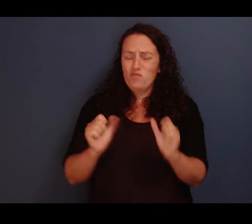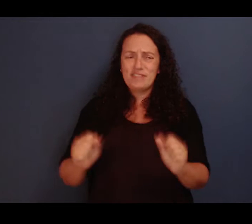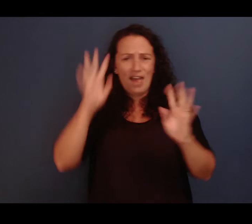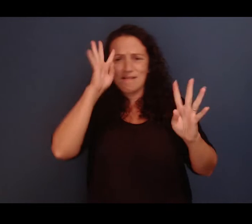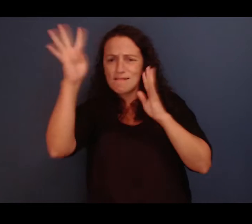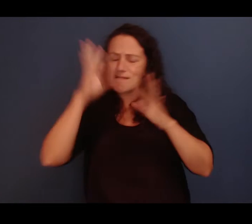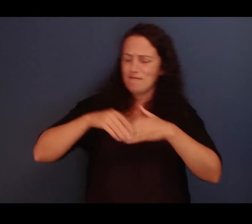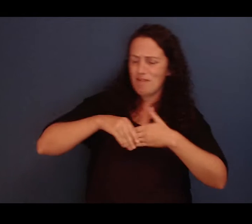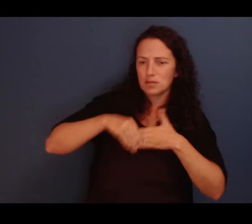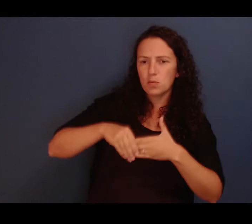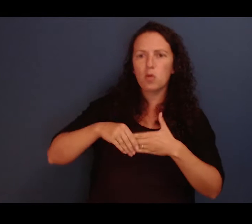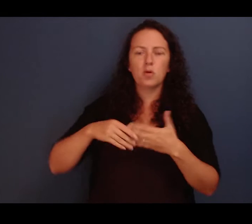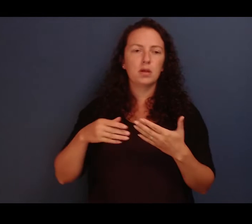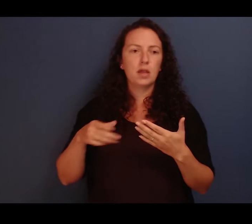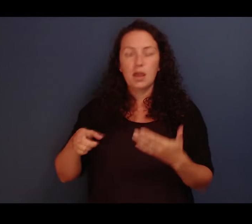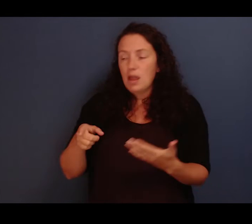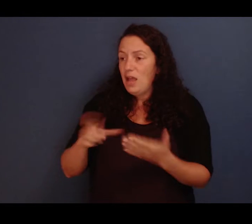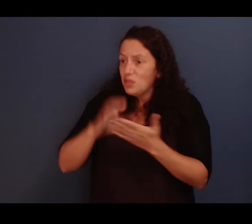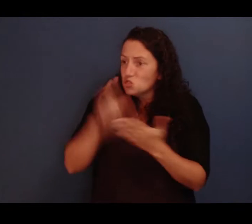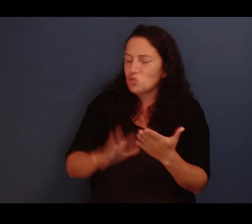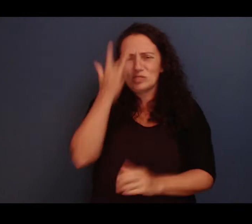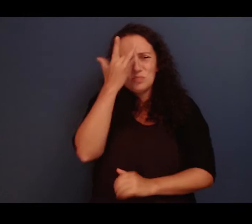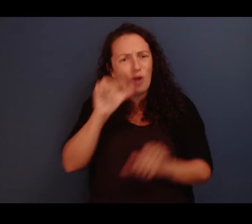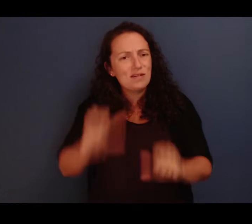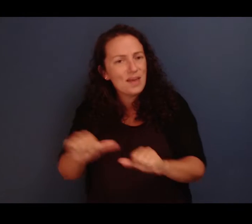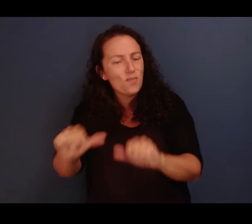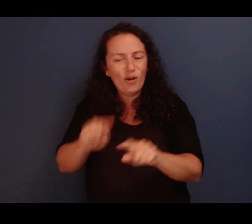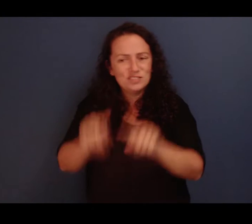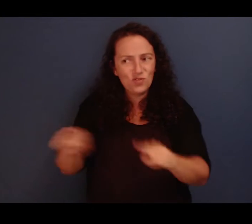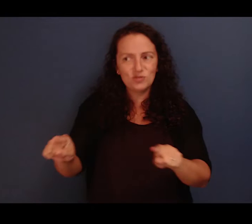we can be. And we have seen that our smart, capable, and diverse students prefer more